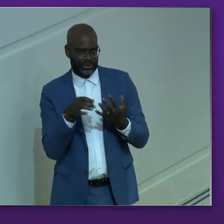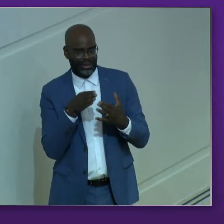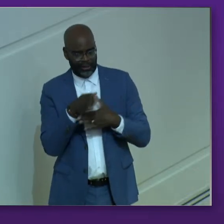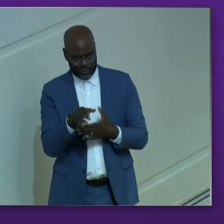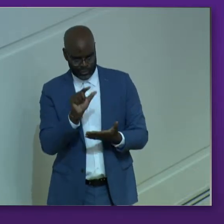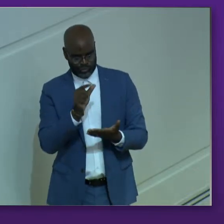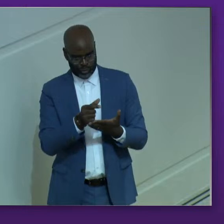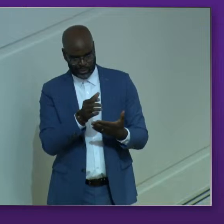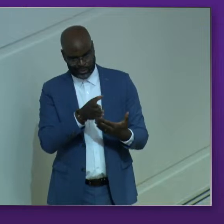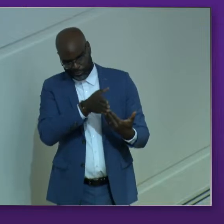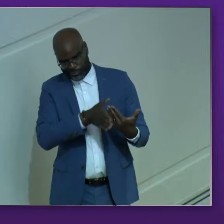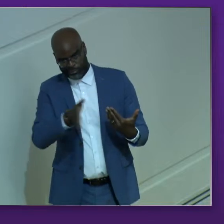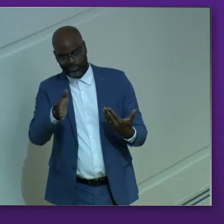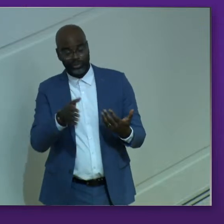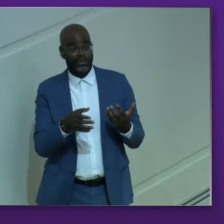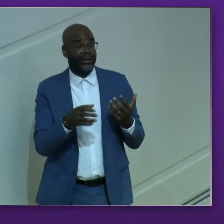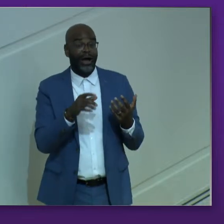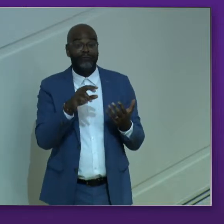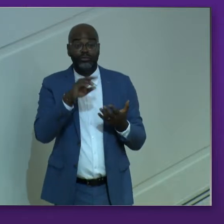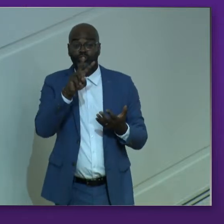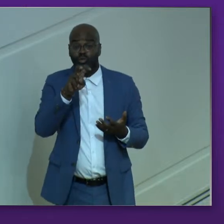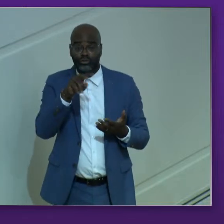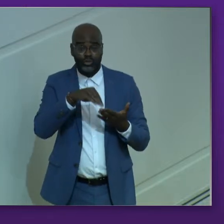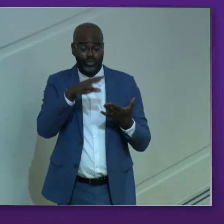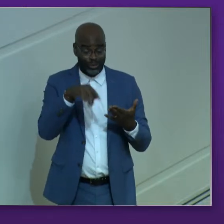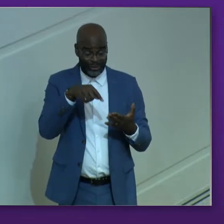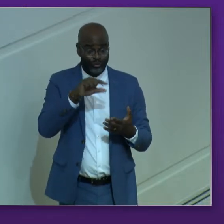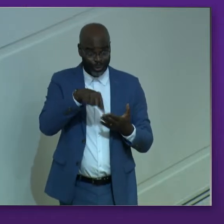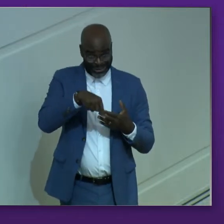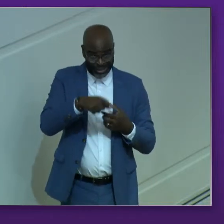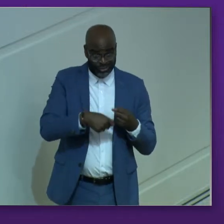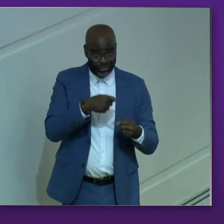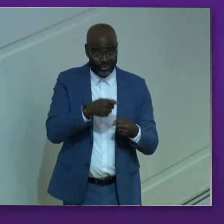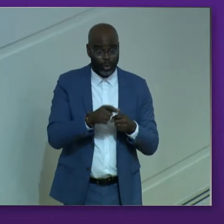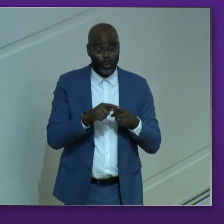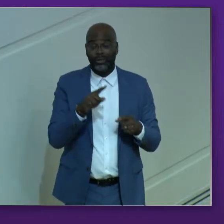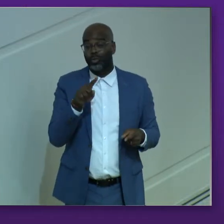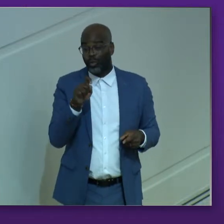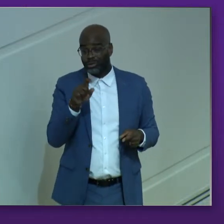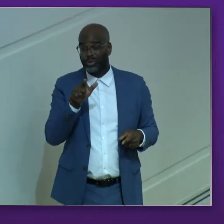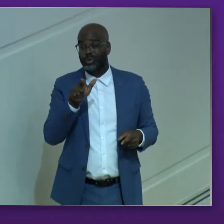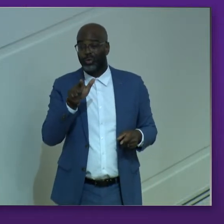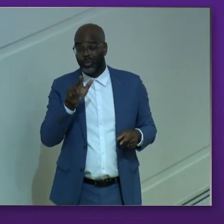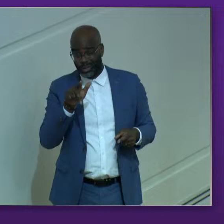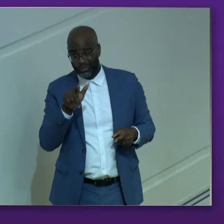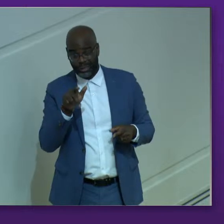THIS IS JUST ONE FORM OF POST COMPLETION SUCCESS.